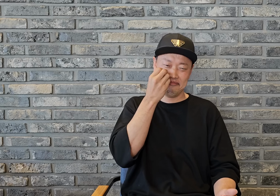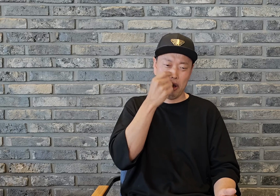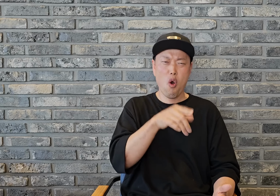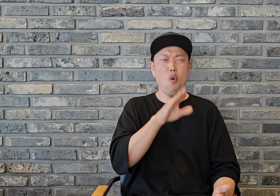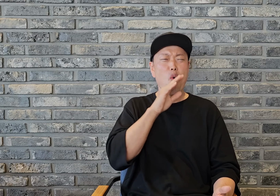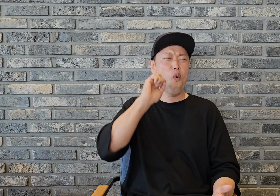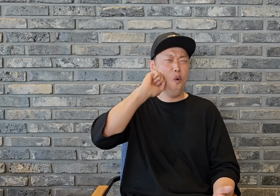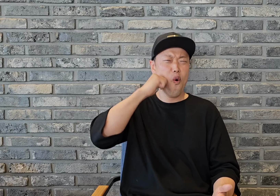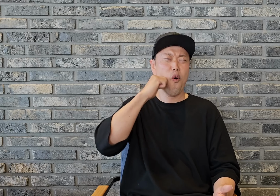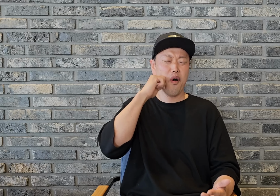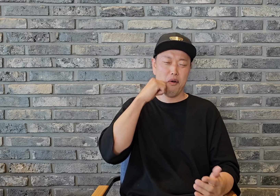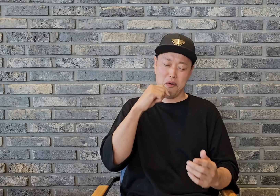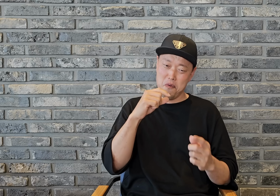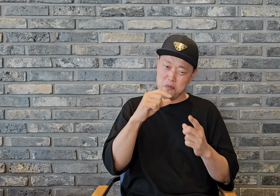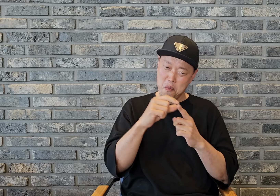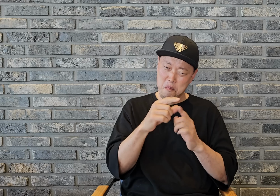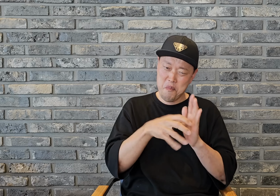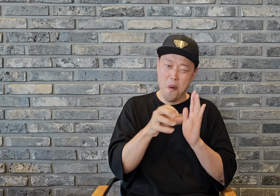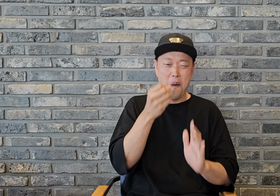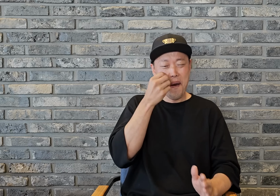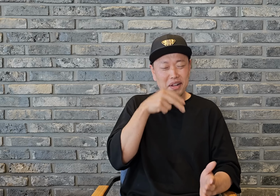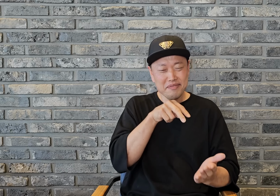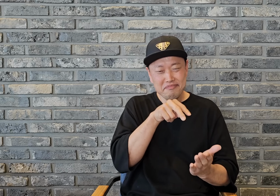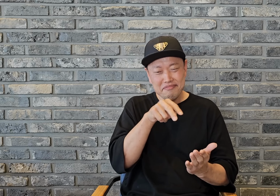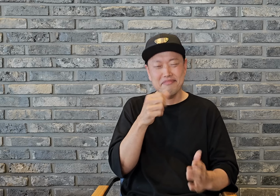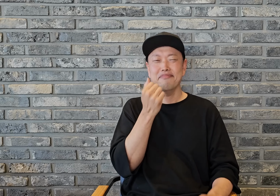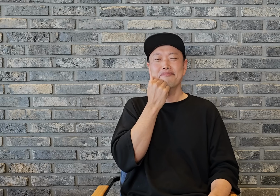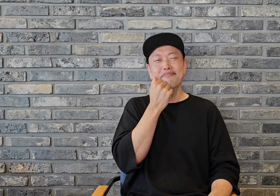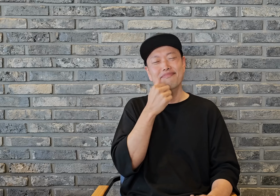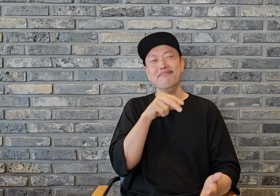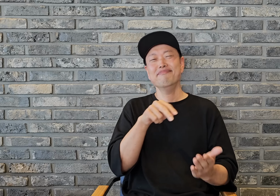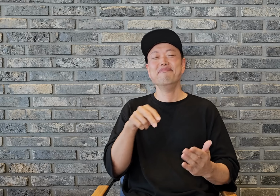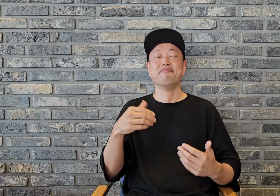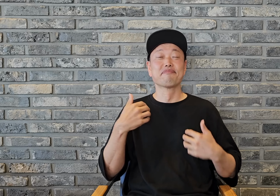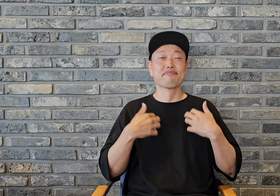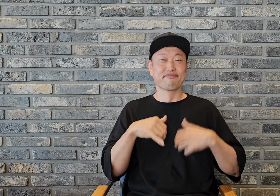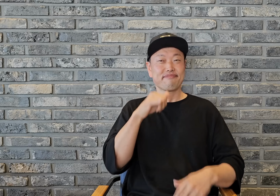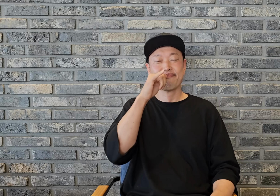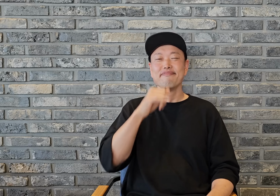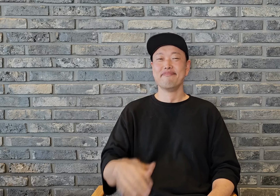I'm more attracted to books that are complicated but mysterious and fascinating. I think I feel this.